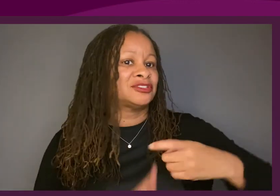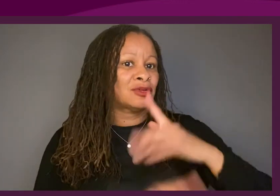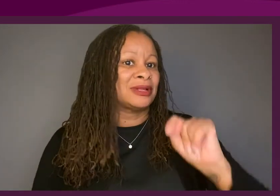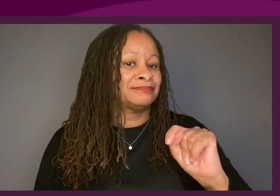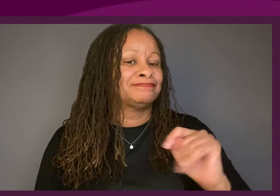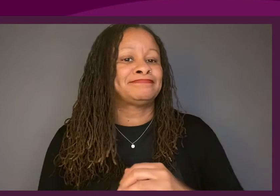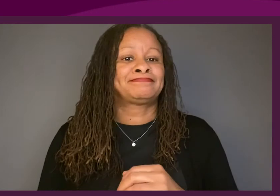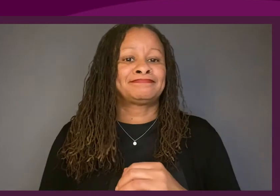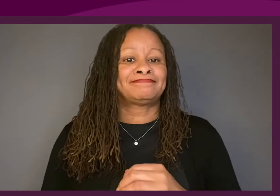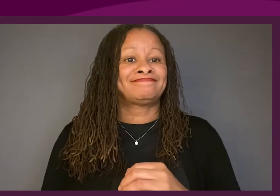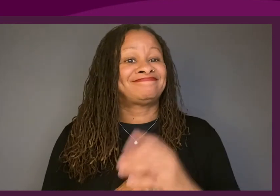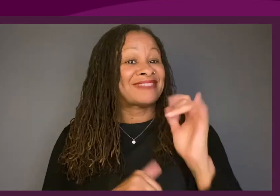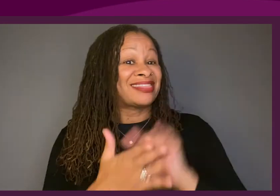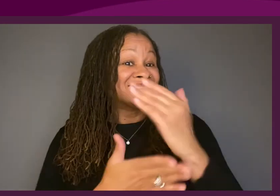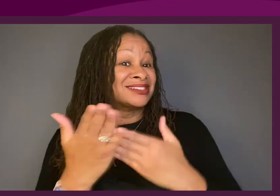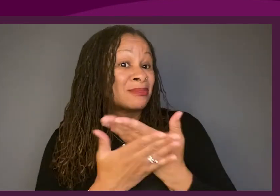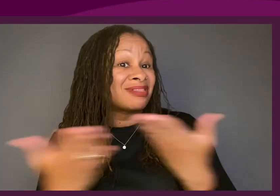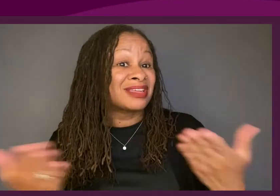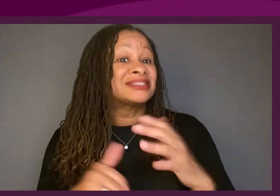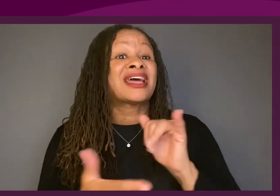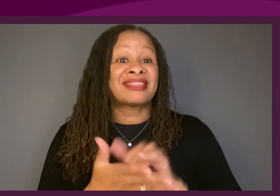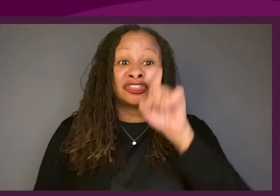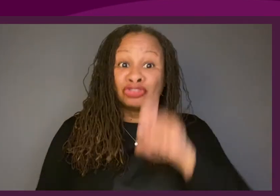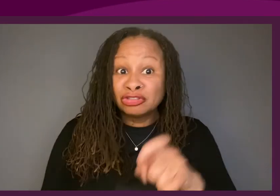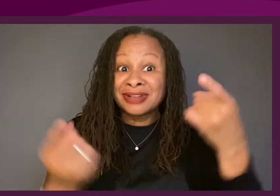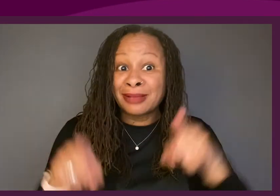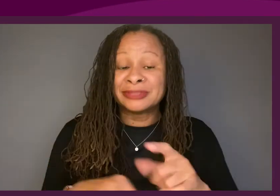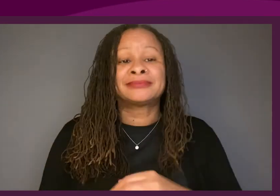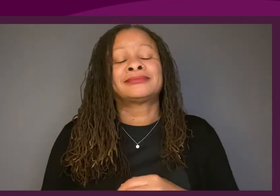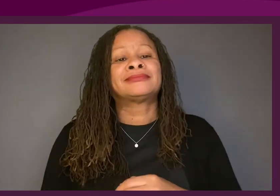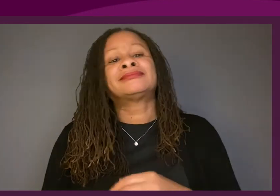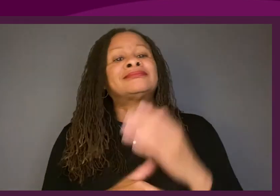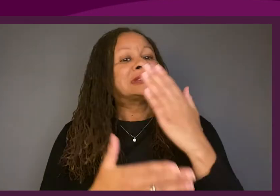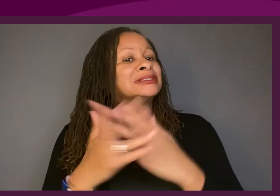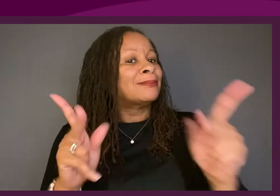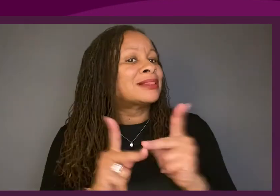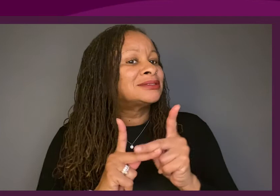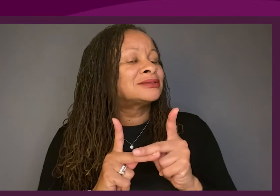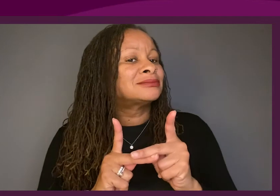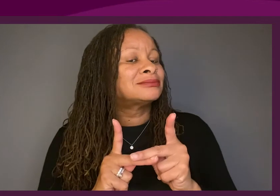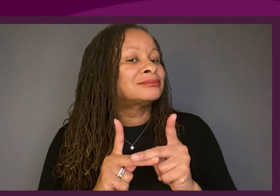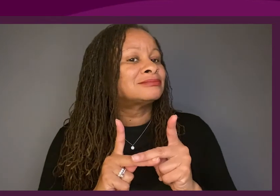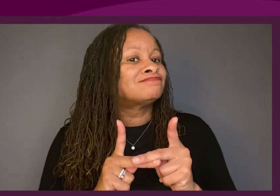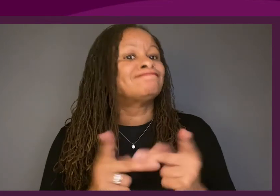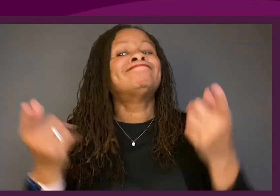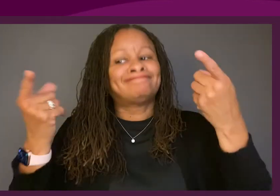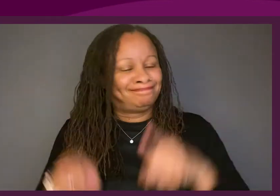In some places they are happening, or at least they're starting to happen, but in far too many places, they're not happening at all.